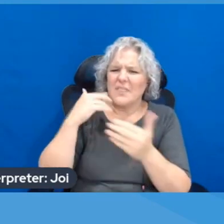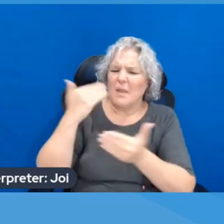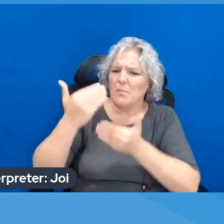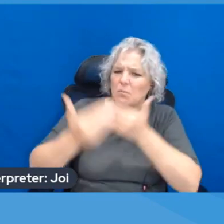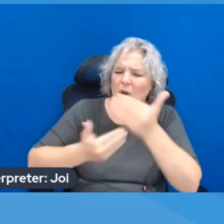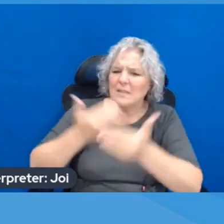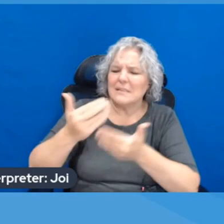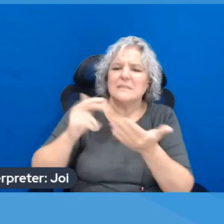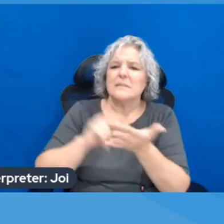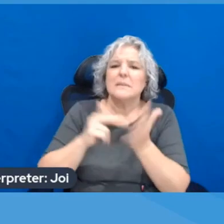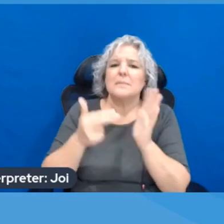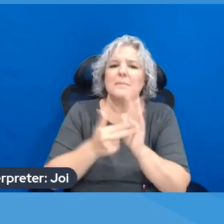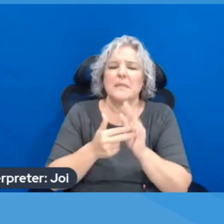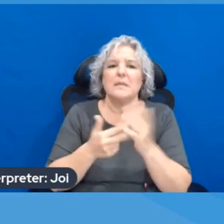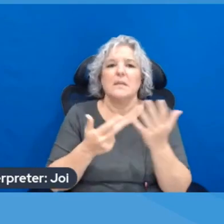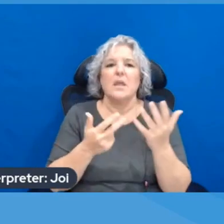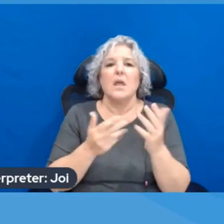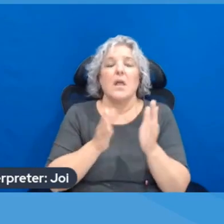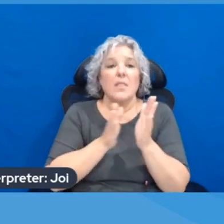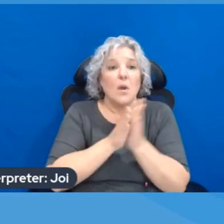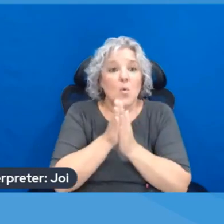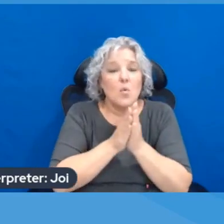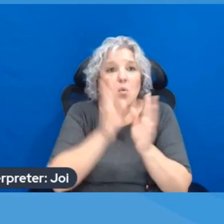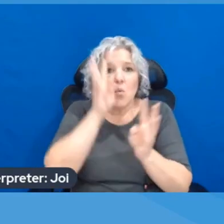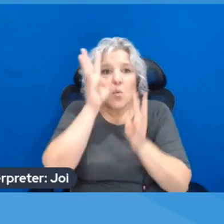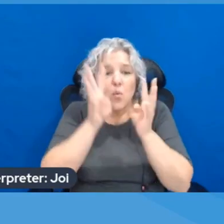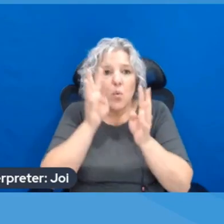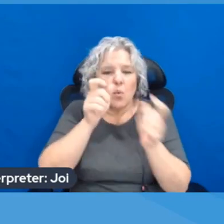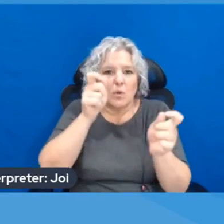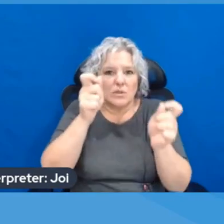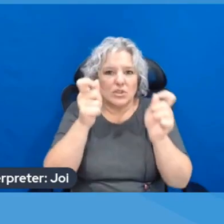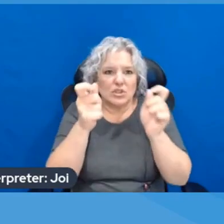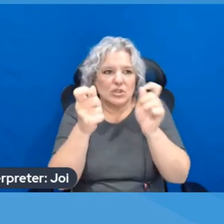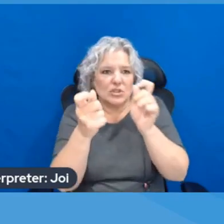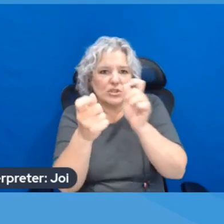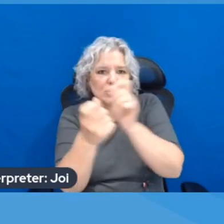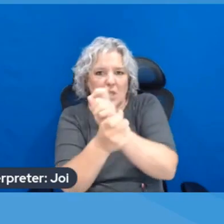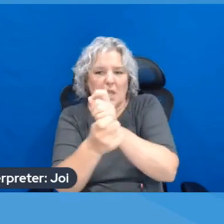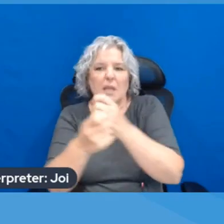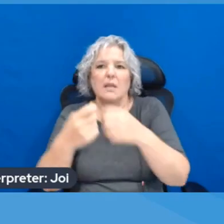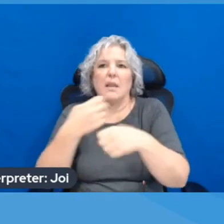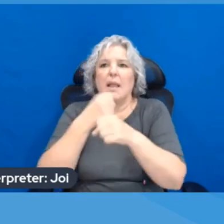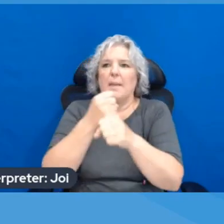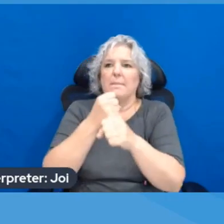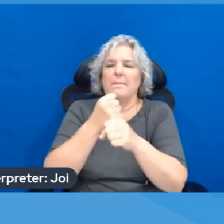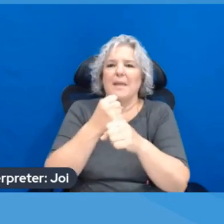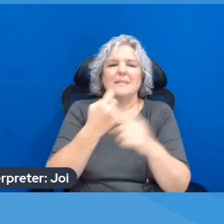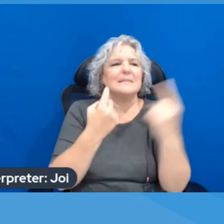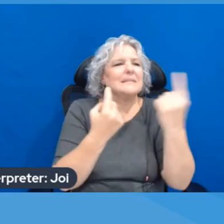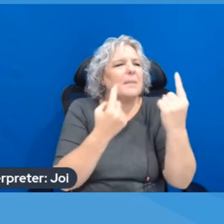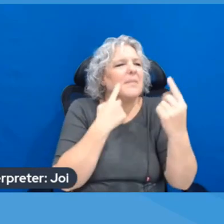an innovation transforms a market who services in products as complicated and expensive